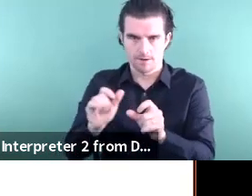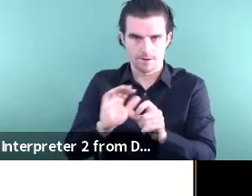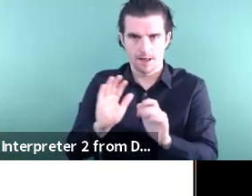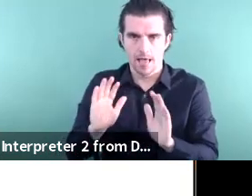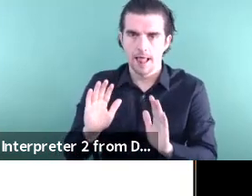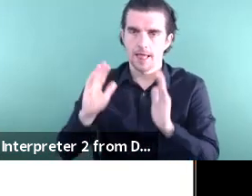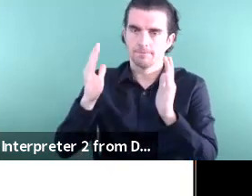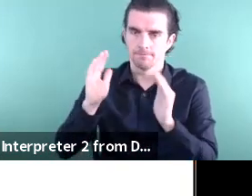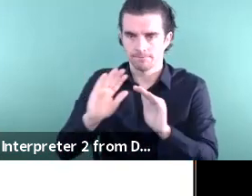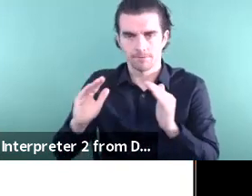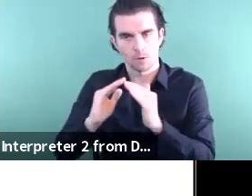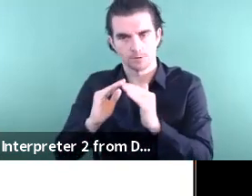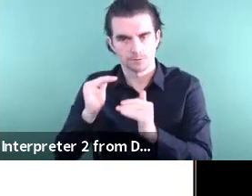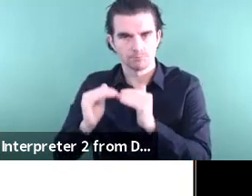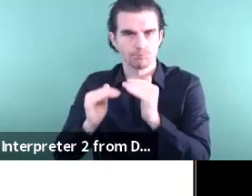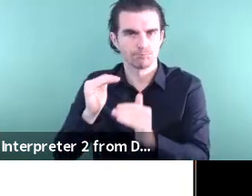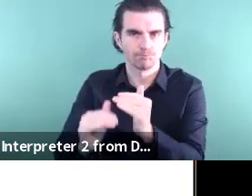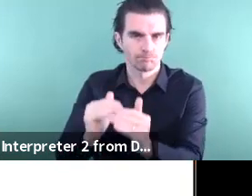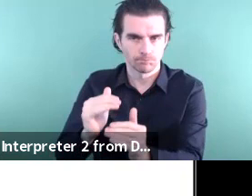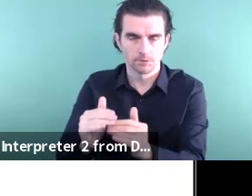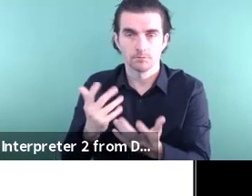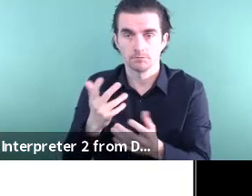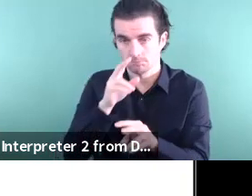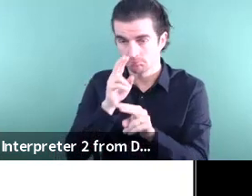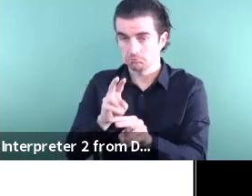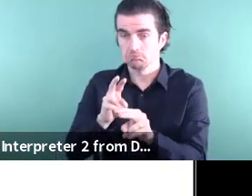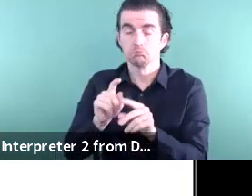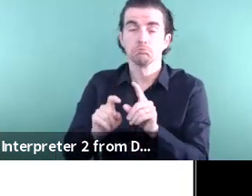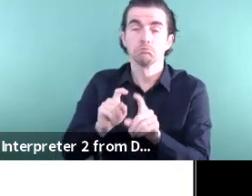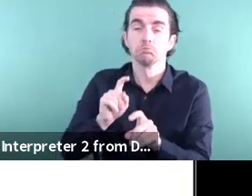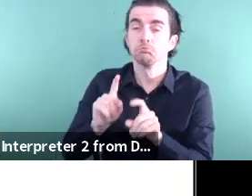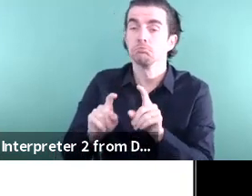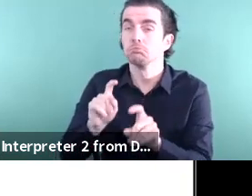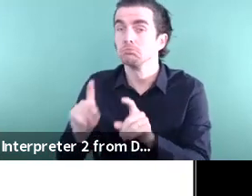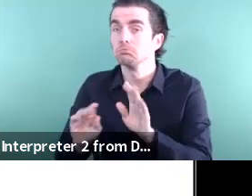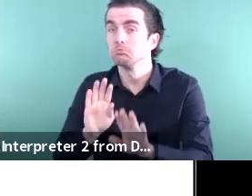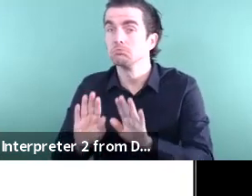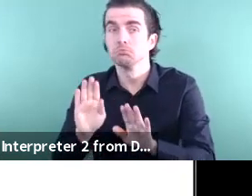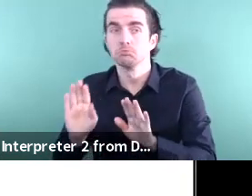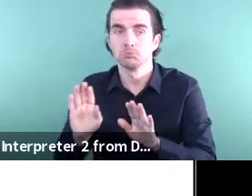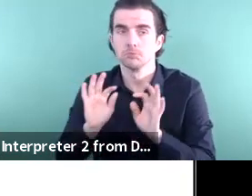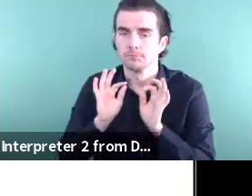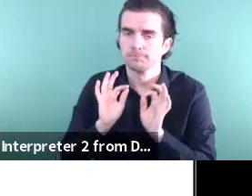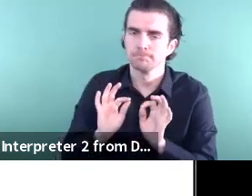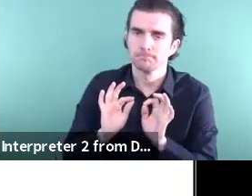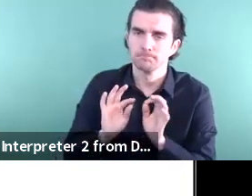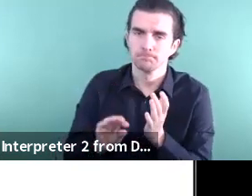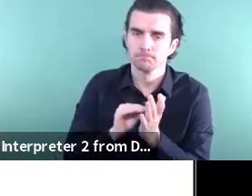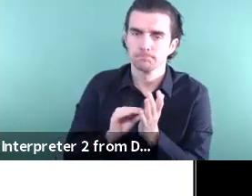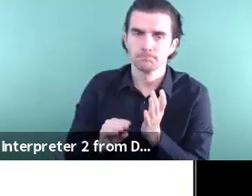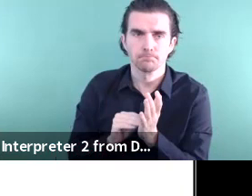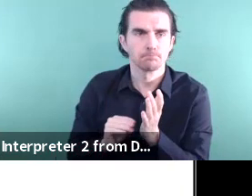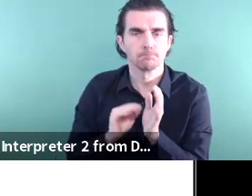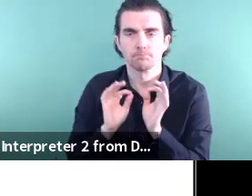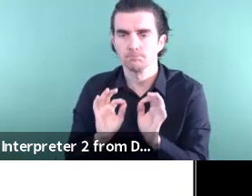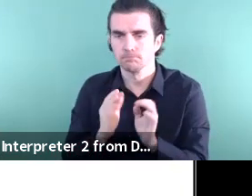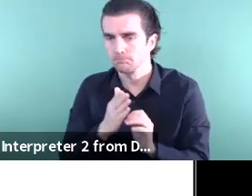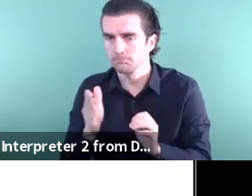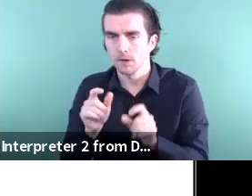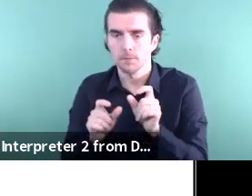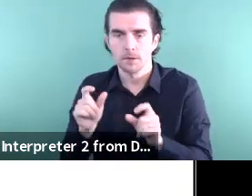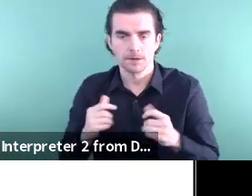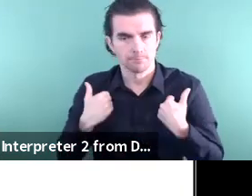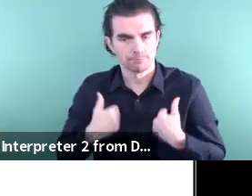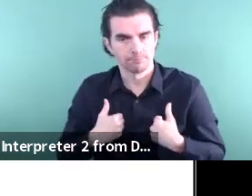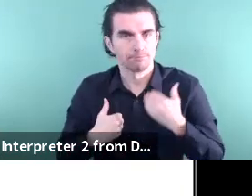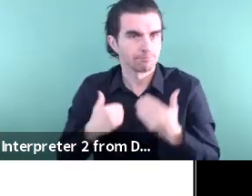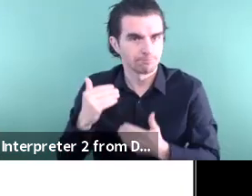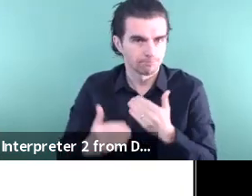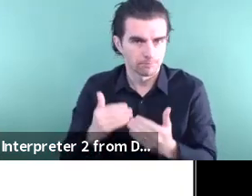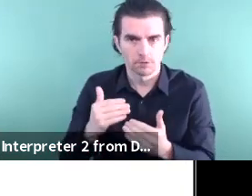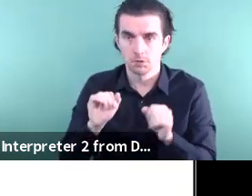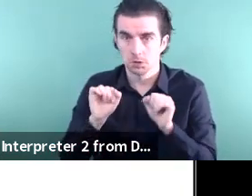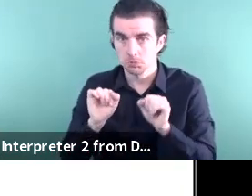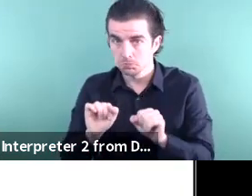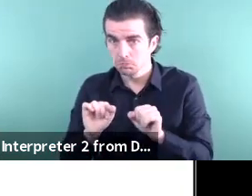proxies. So, in 2013, a study managed to determine the additional cost of disability with the